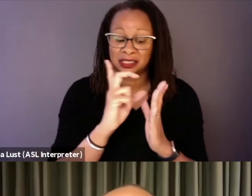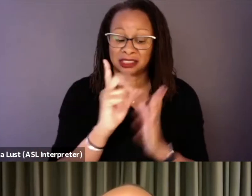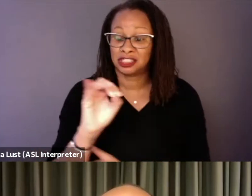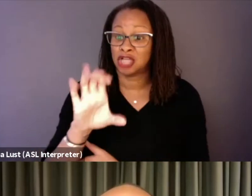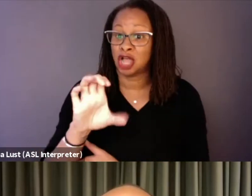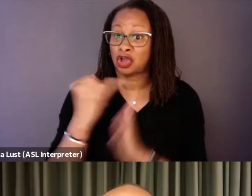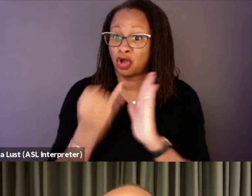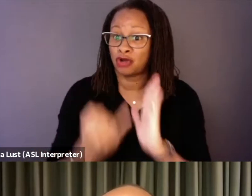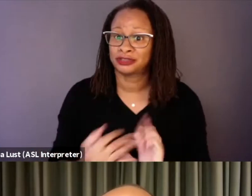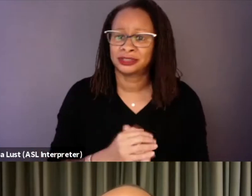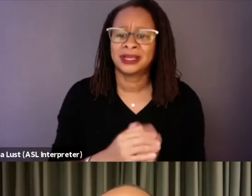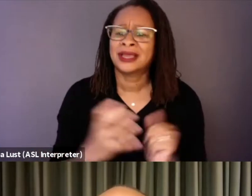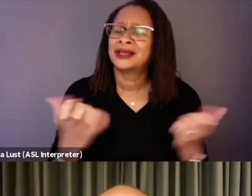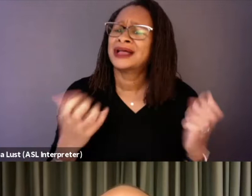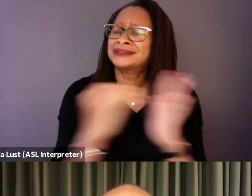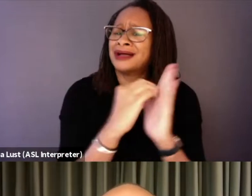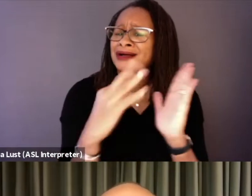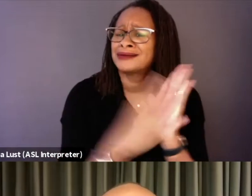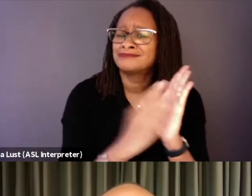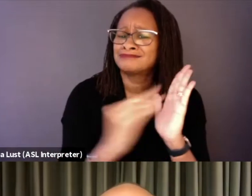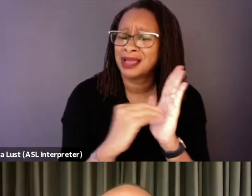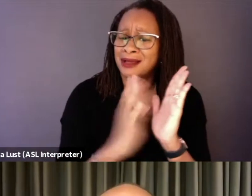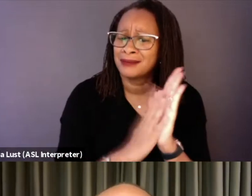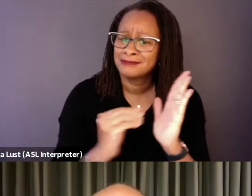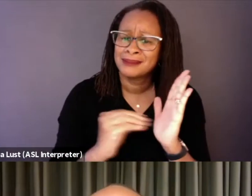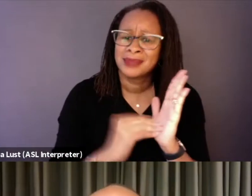He documented so much and I love the answering